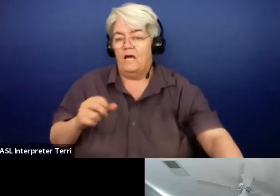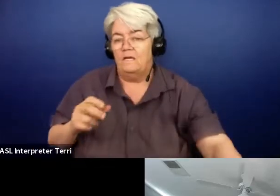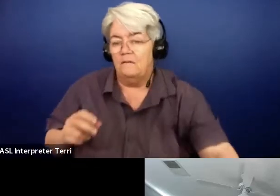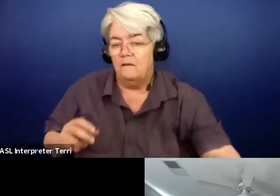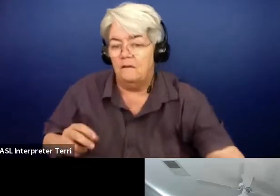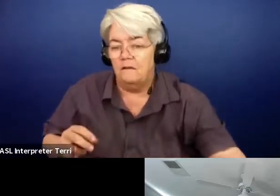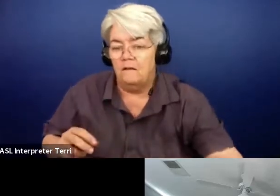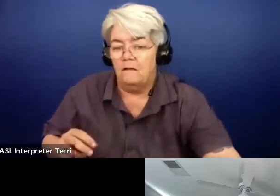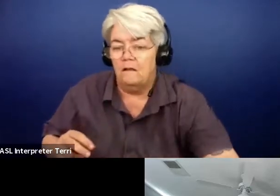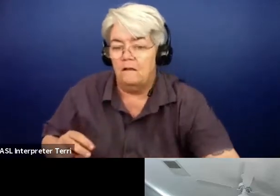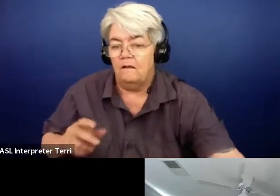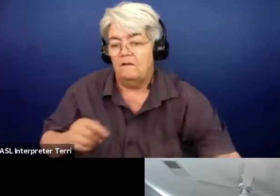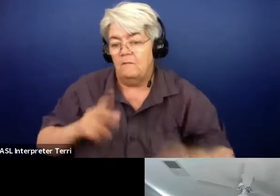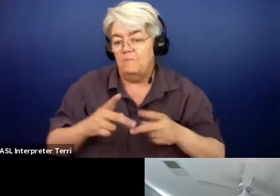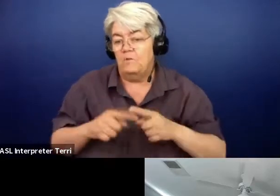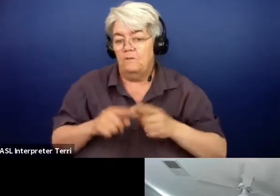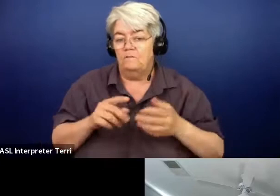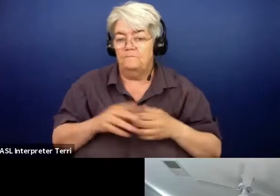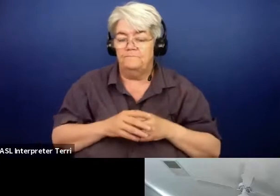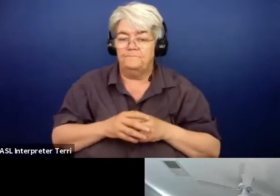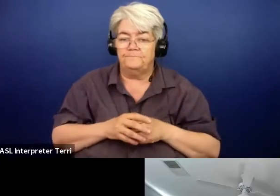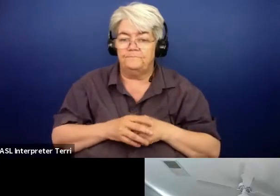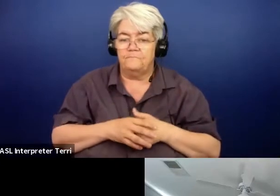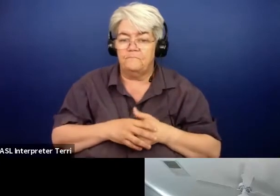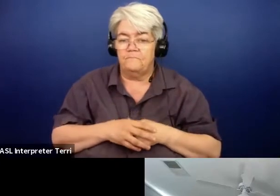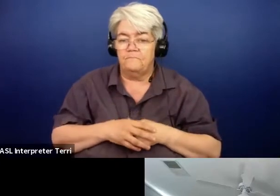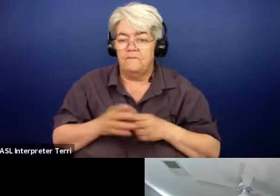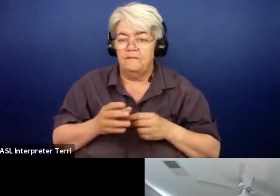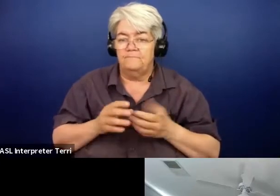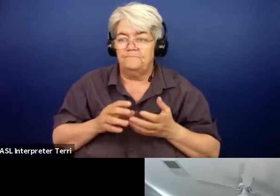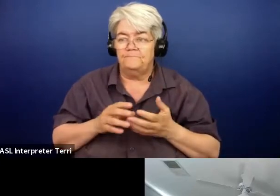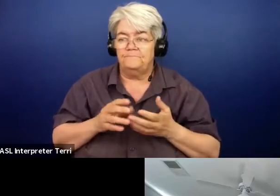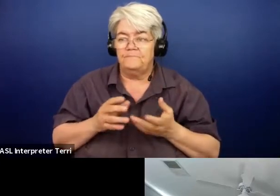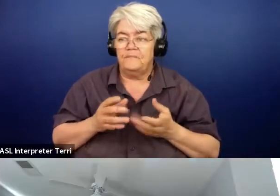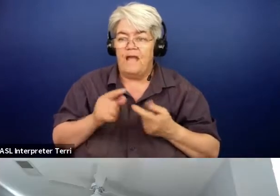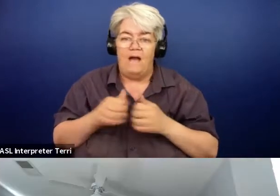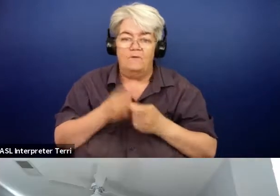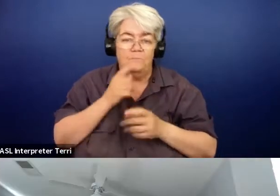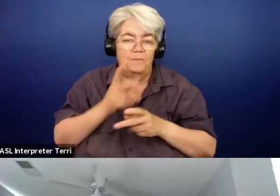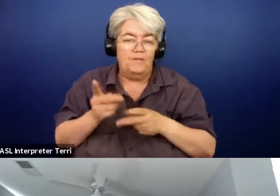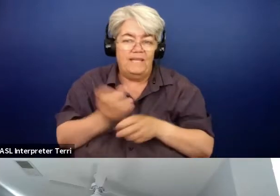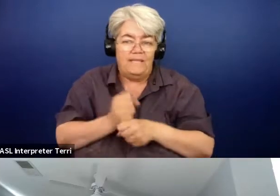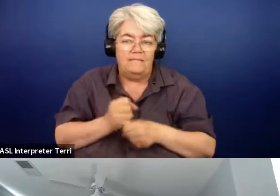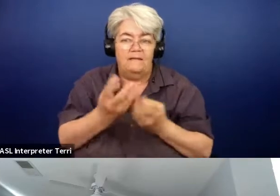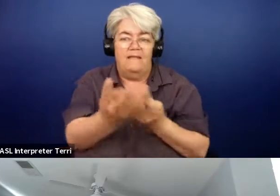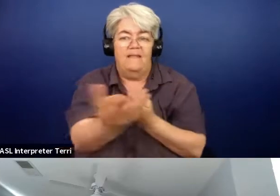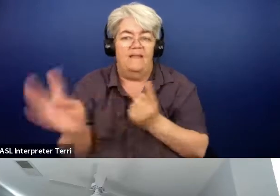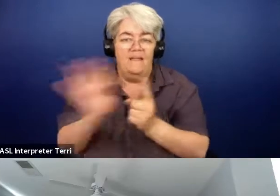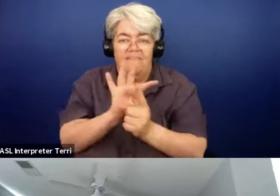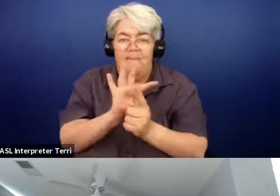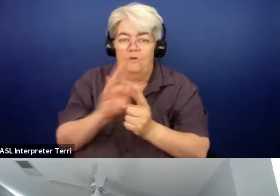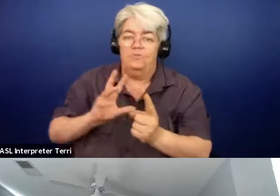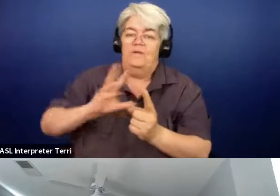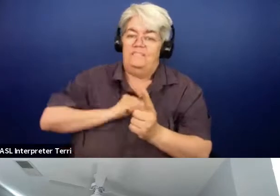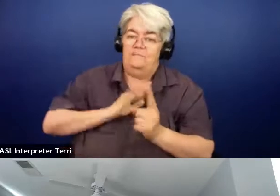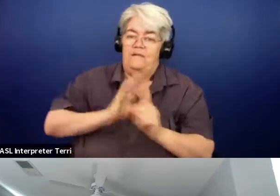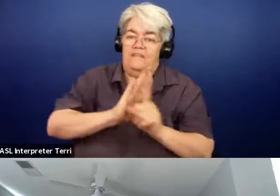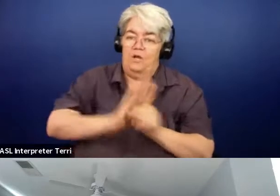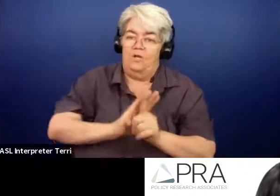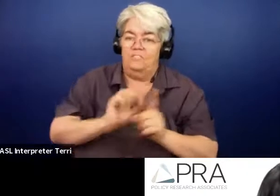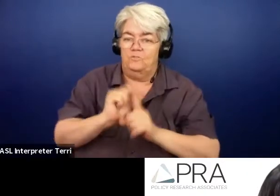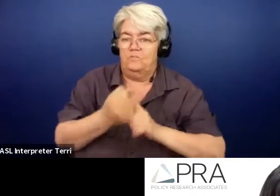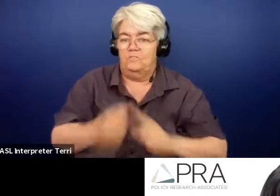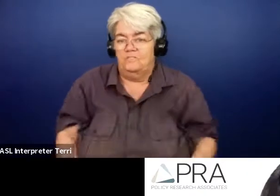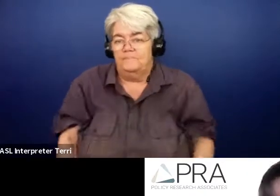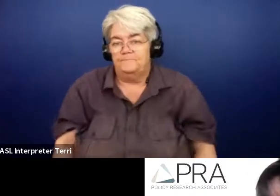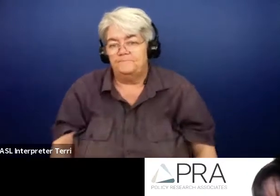some of that buy-in from this world.